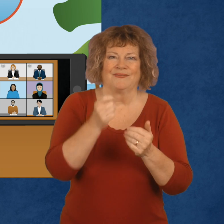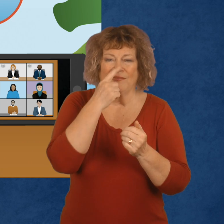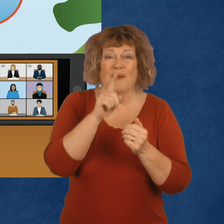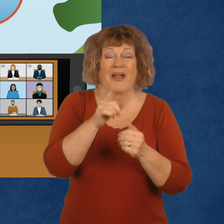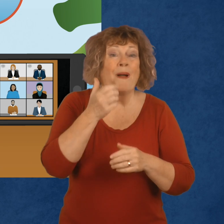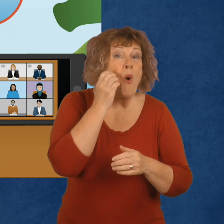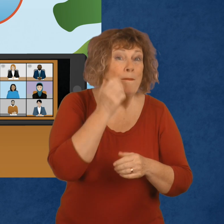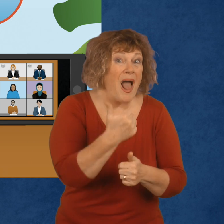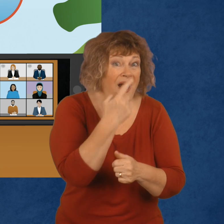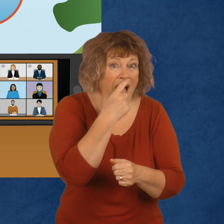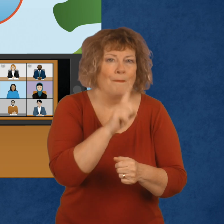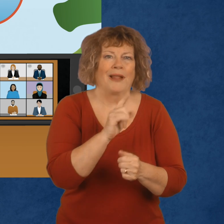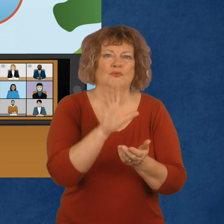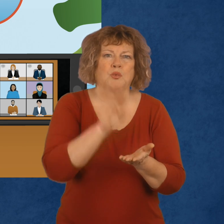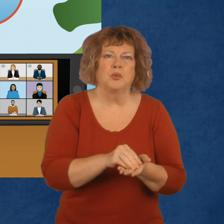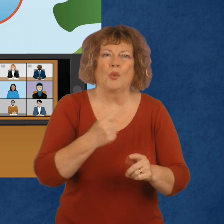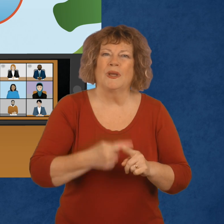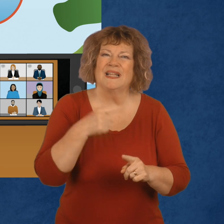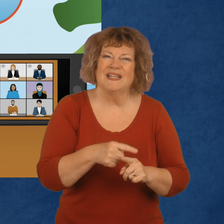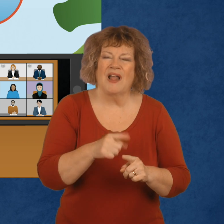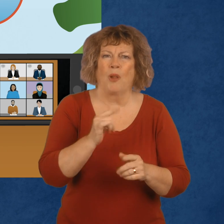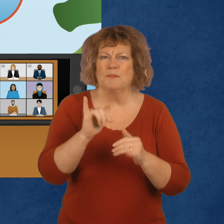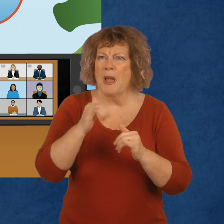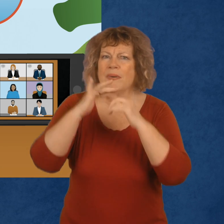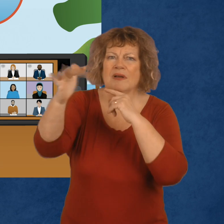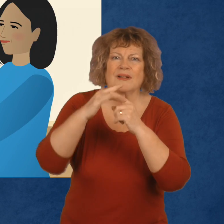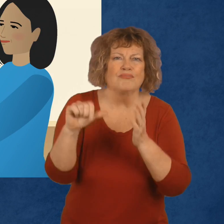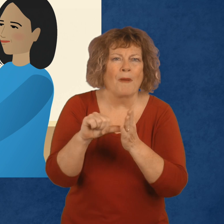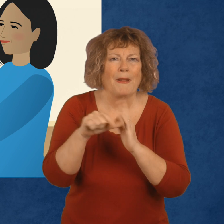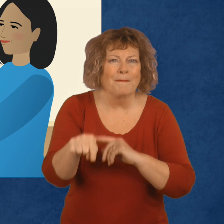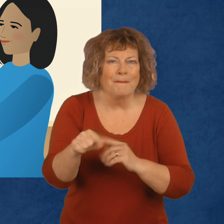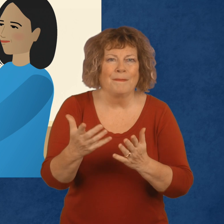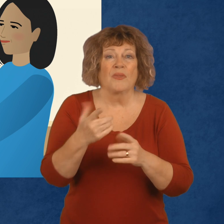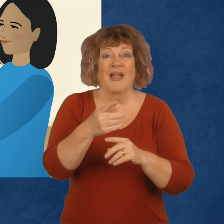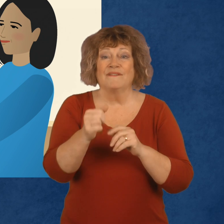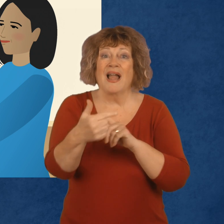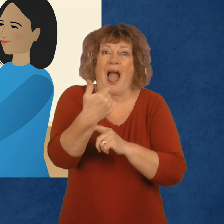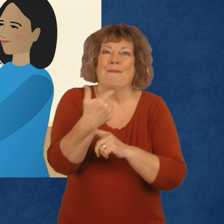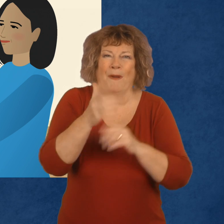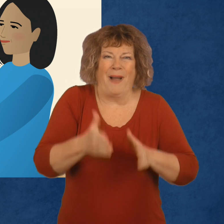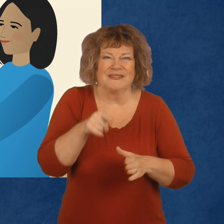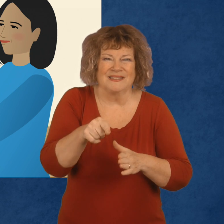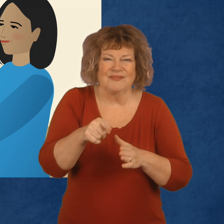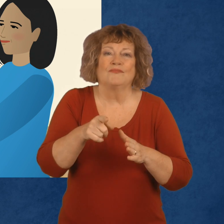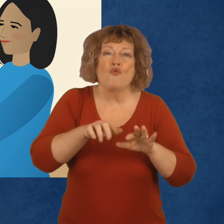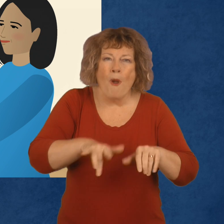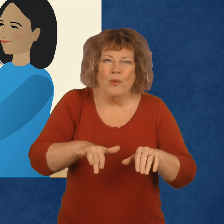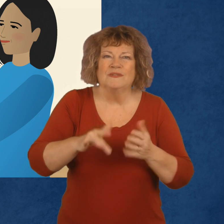The device you use also needs to have a camera. If you do not have a computer, tablet, or access to Wi-Fi,